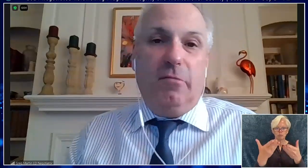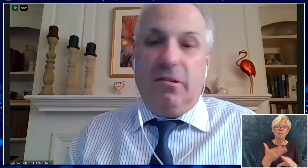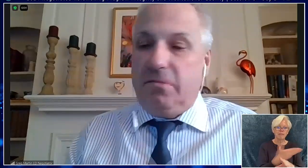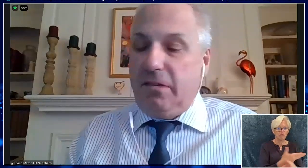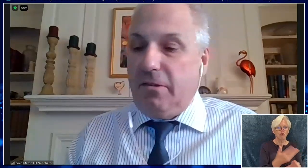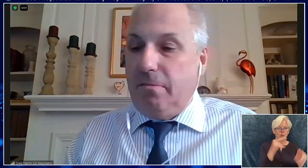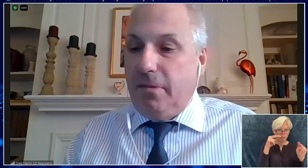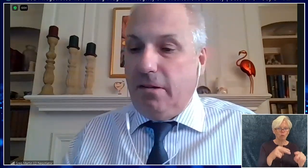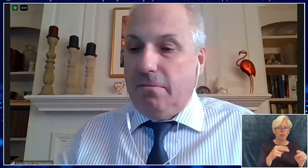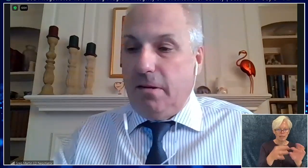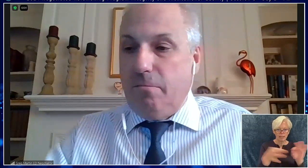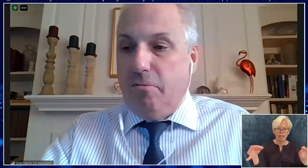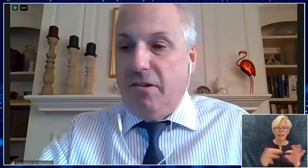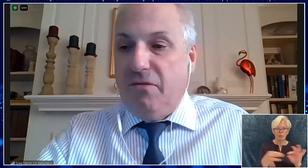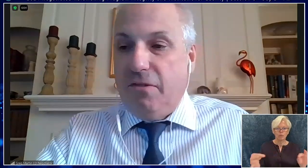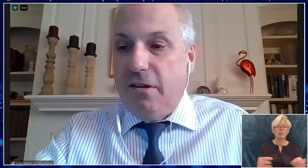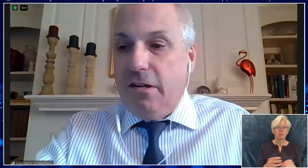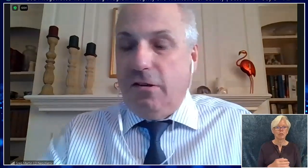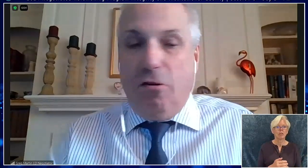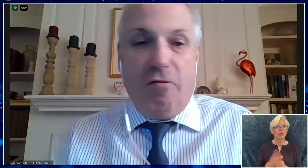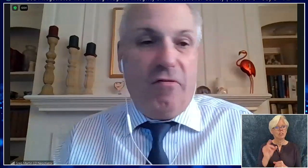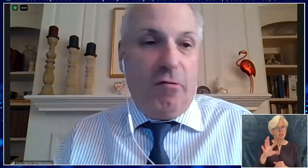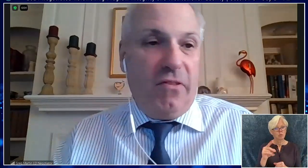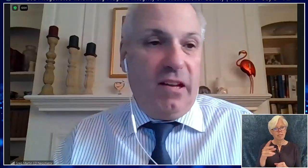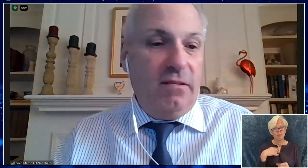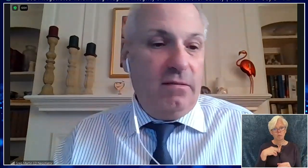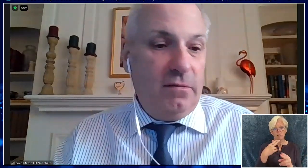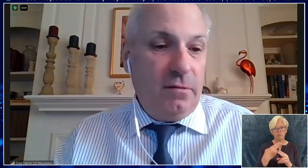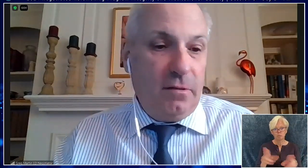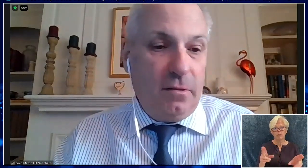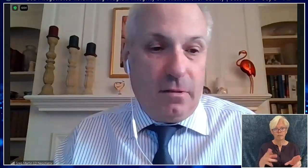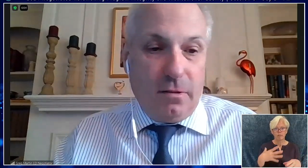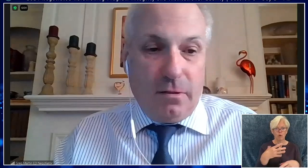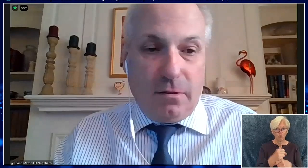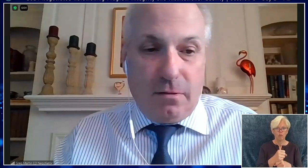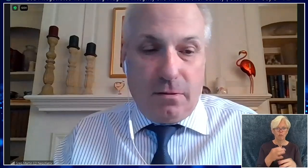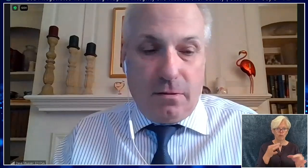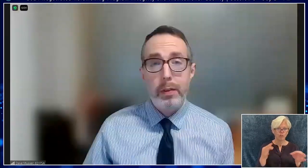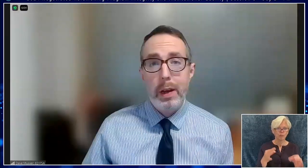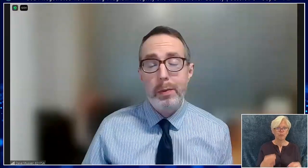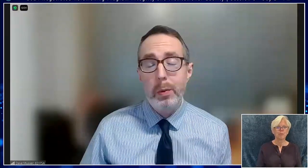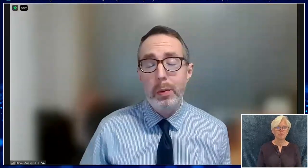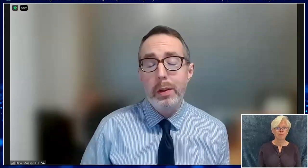want to give a brief overview of that? Yeah, absolutely.